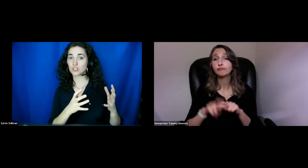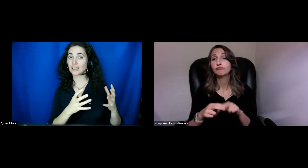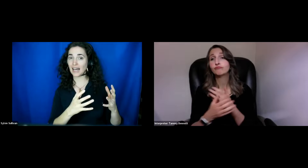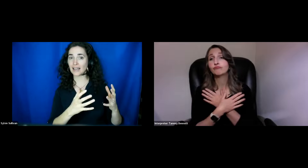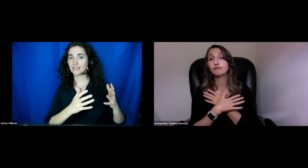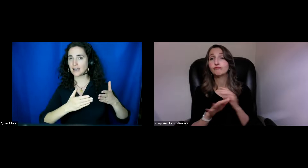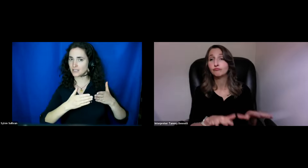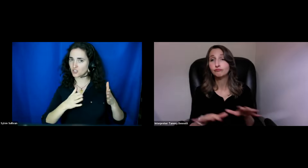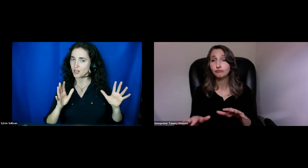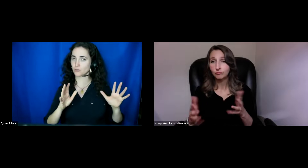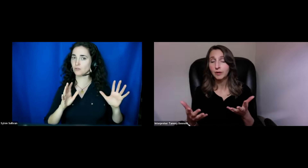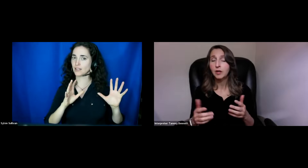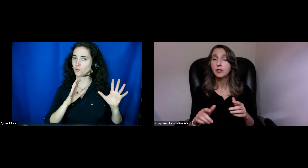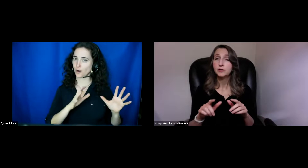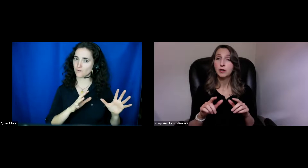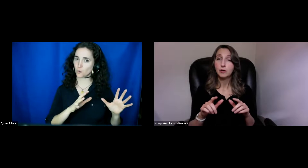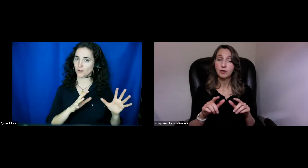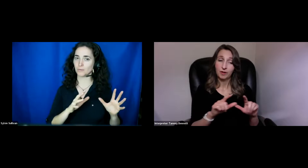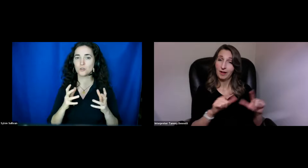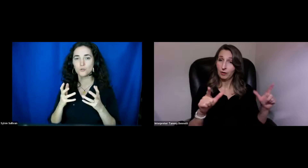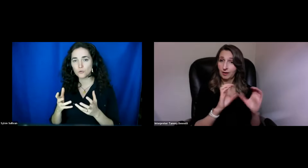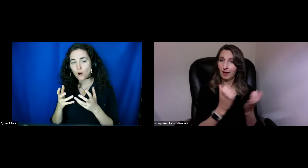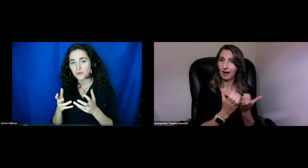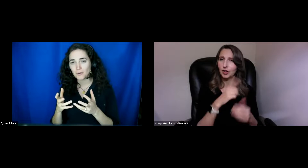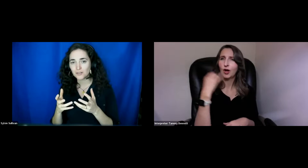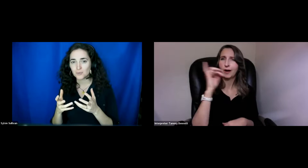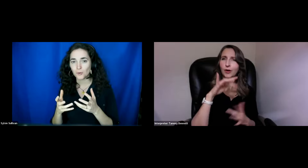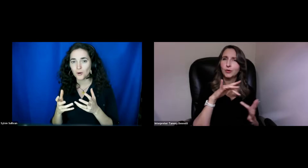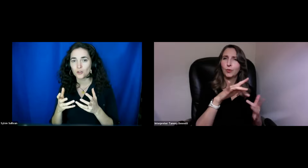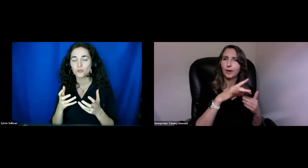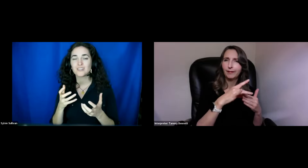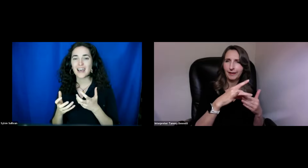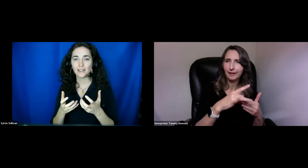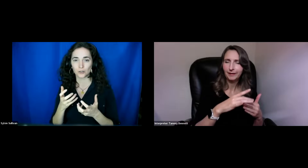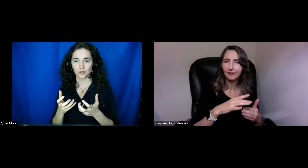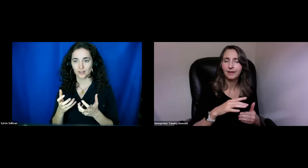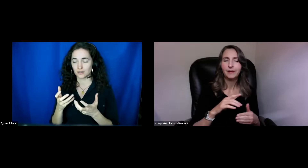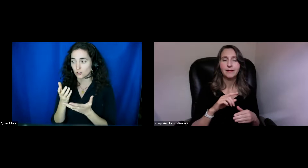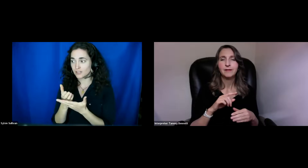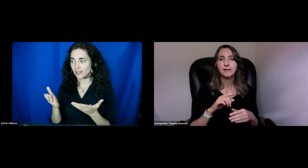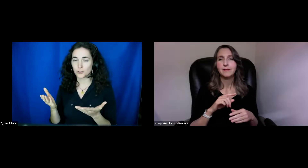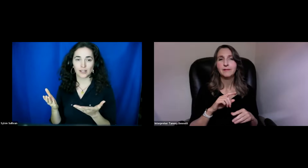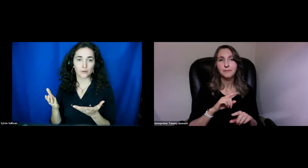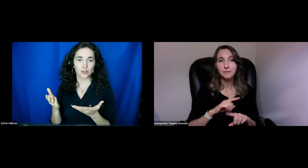So the language class is general is for everyone, but you are responsible to tailor. To tailor